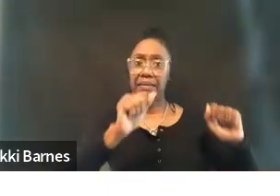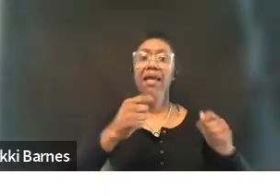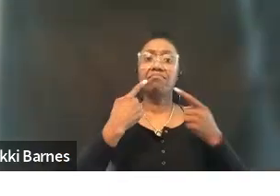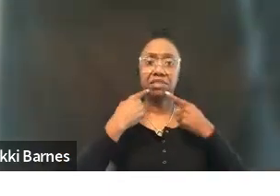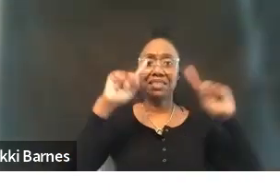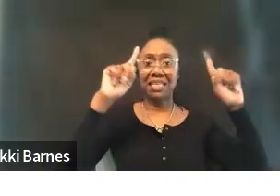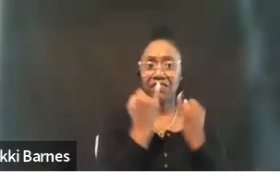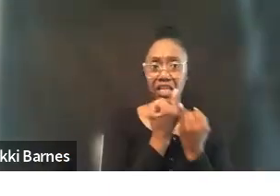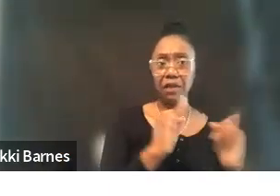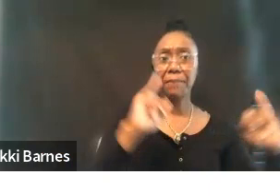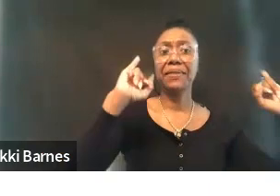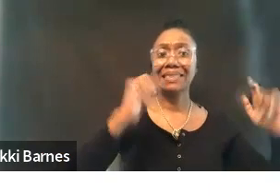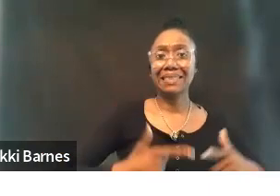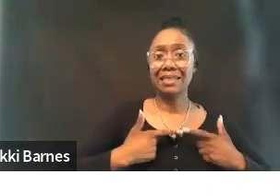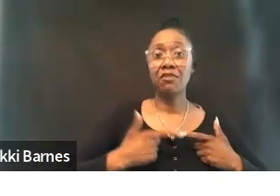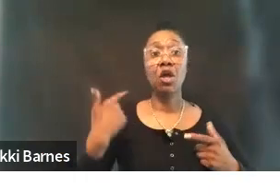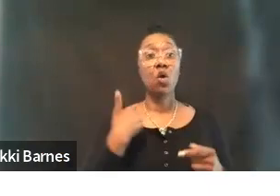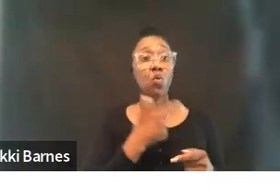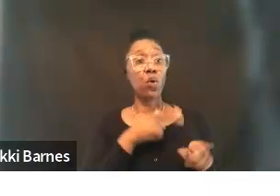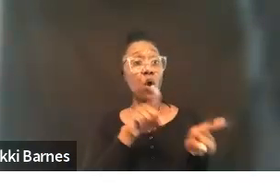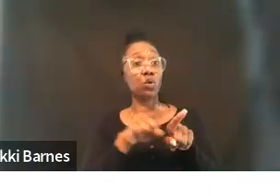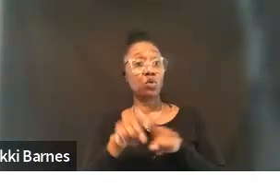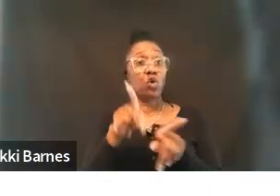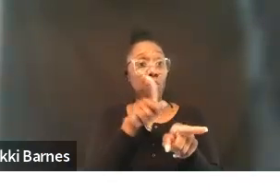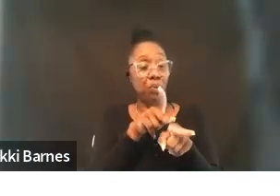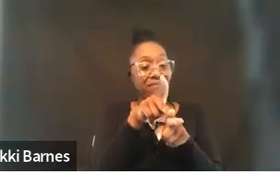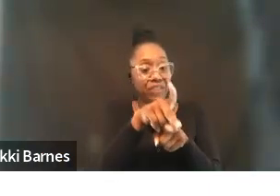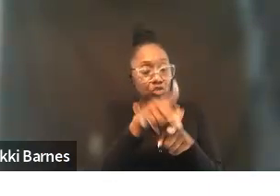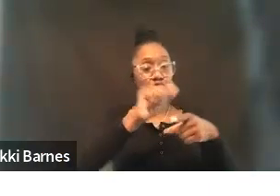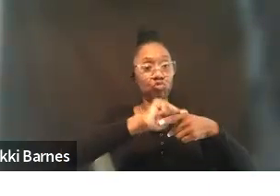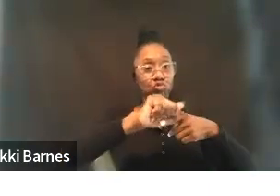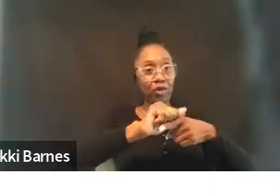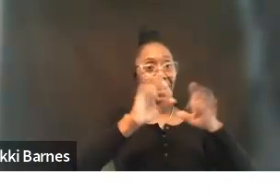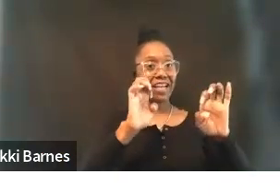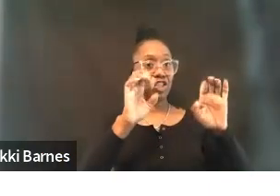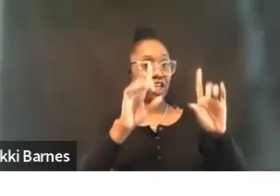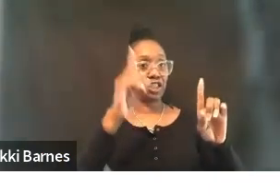And then we do professional training and continuing education to clinicians and we also get a pretty high satisfaction rating on our evaluations and a lot of requests for more.